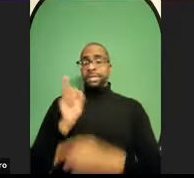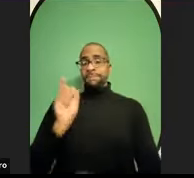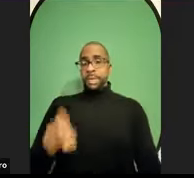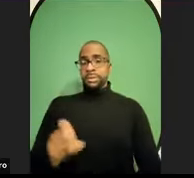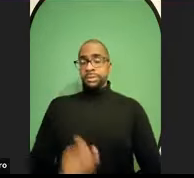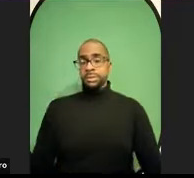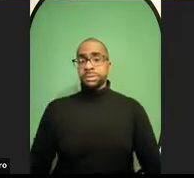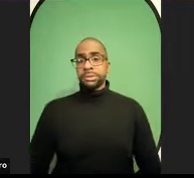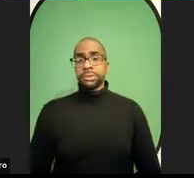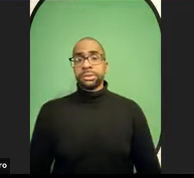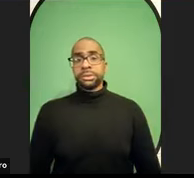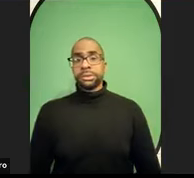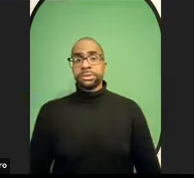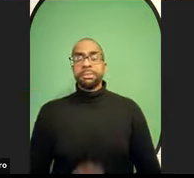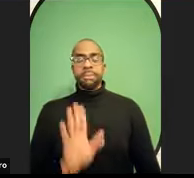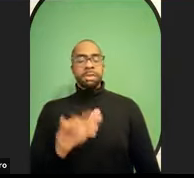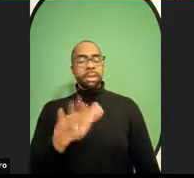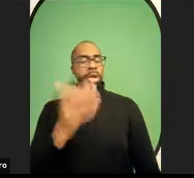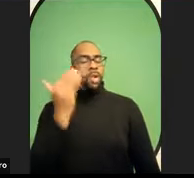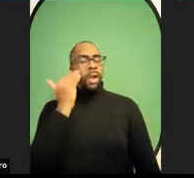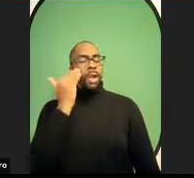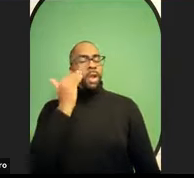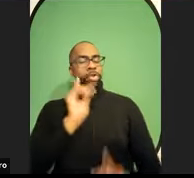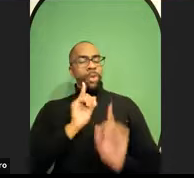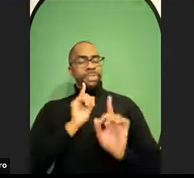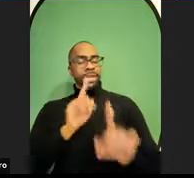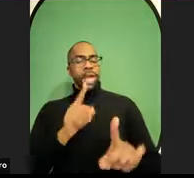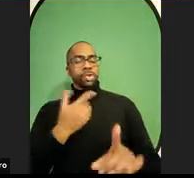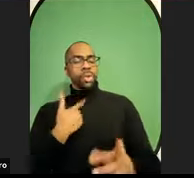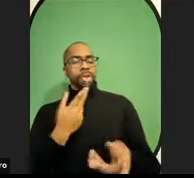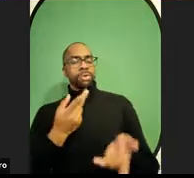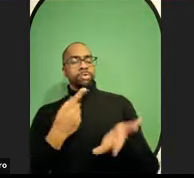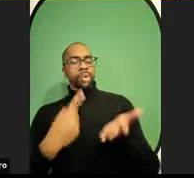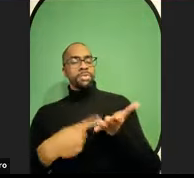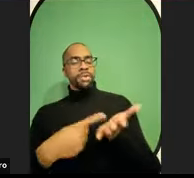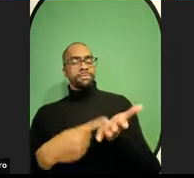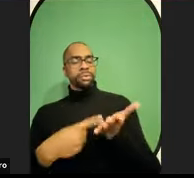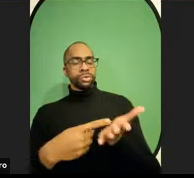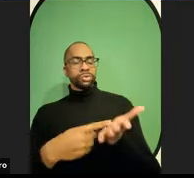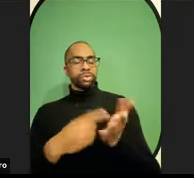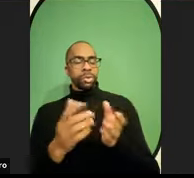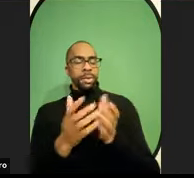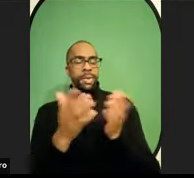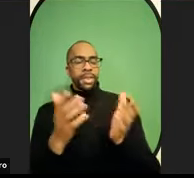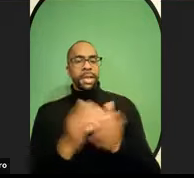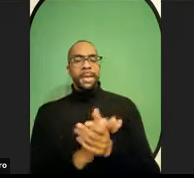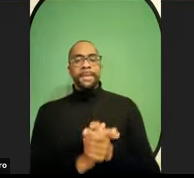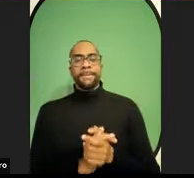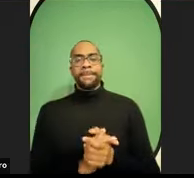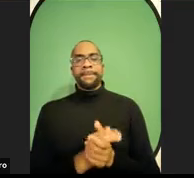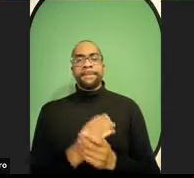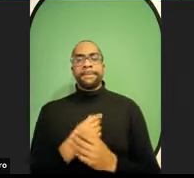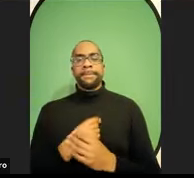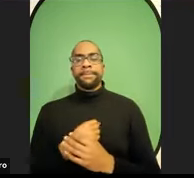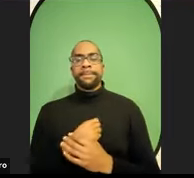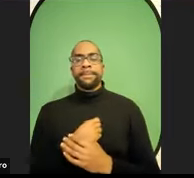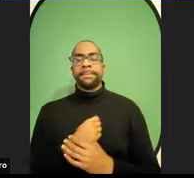need to make this a positive experience. Sure Sure, sure. And Sure, sure. And just, I know I ow I know the answer because you and I shared many spaces together.